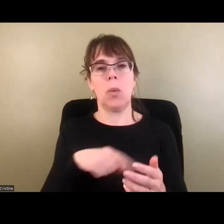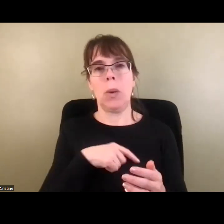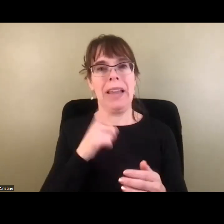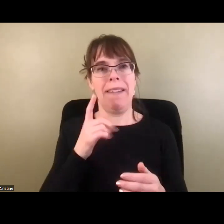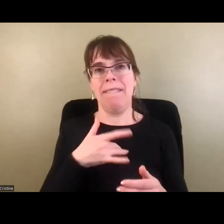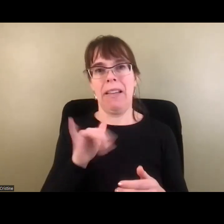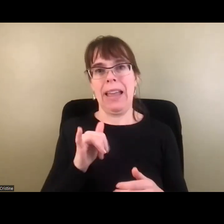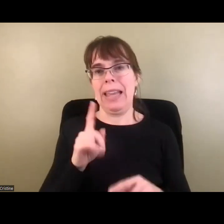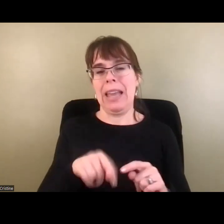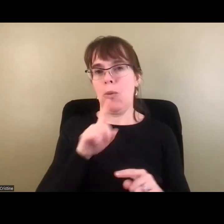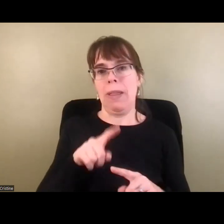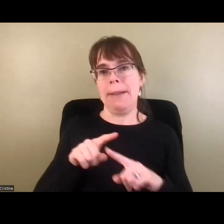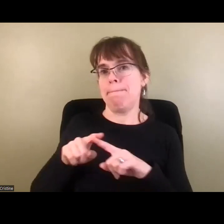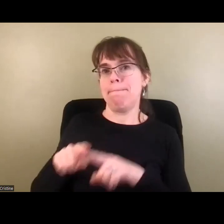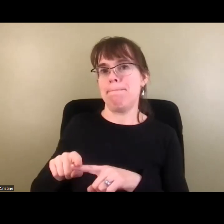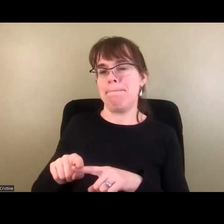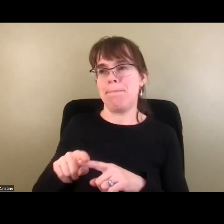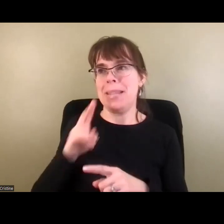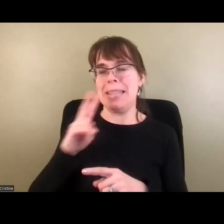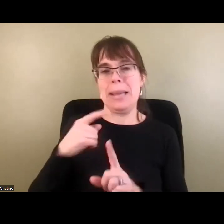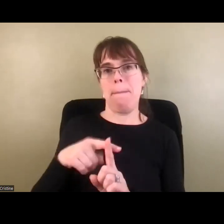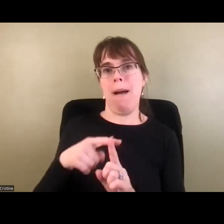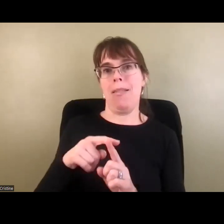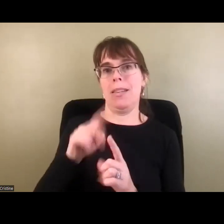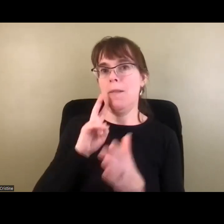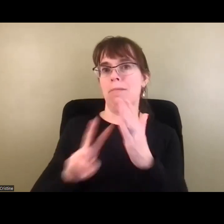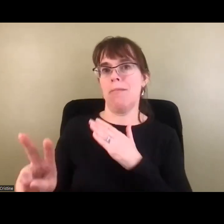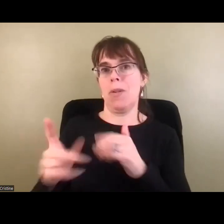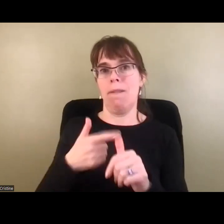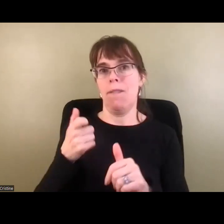really see a positive outcome coming out of this Congress.